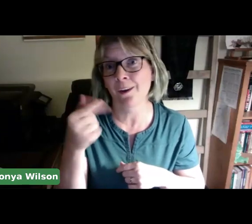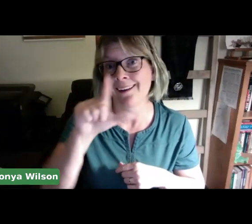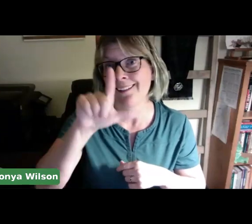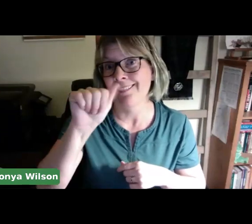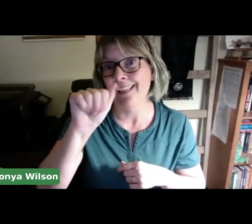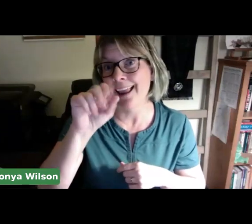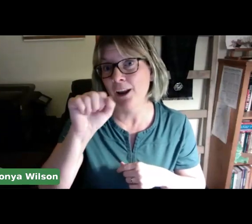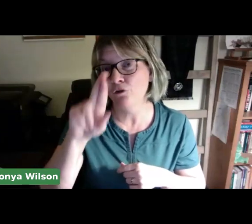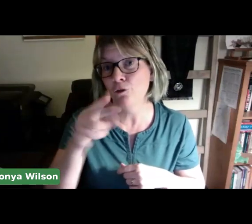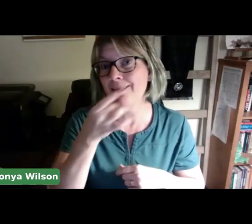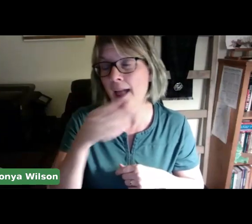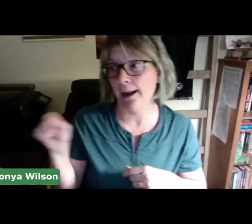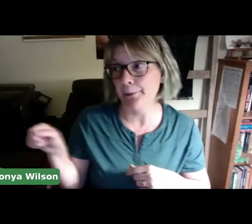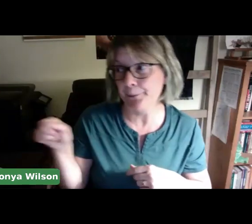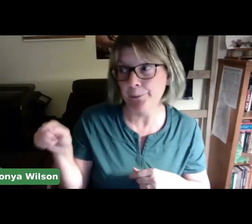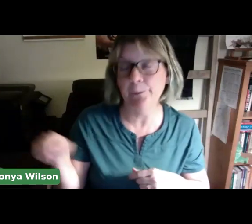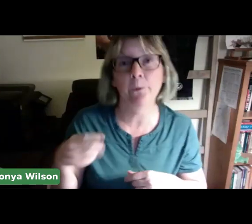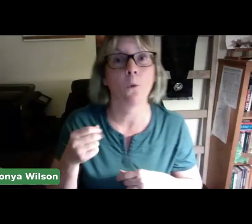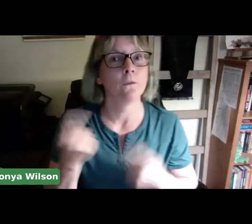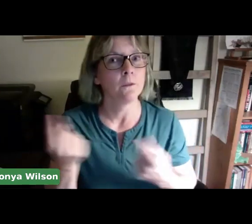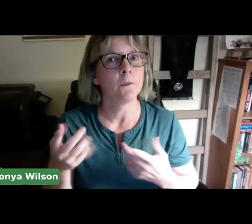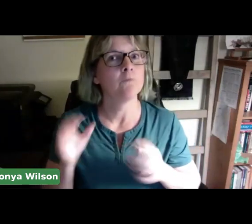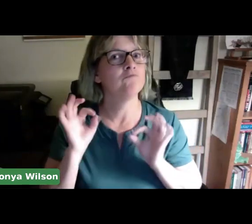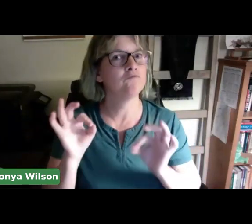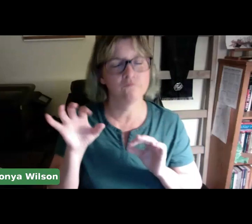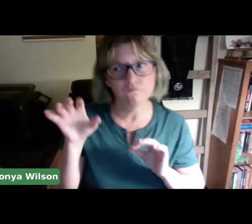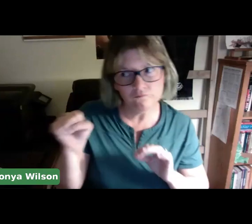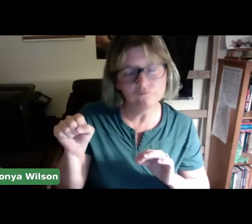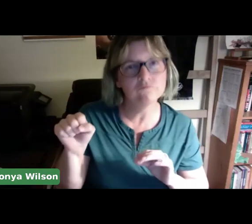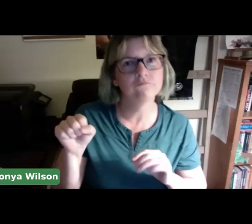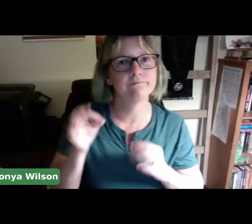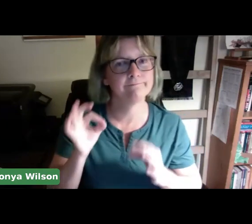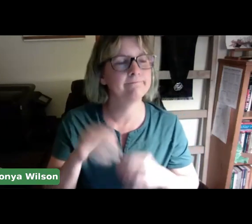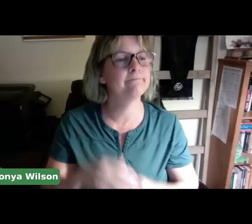Or if I see any kind of a green blazer, for example, off to the side of where I'm climbing,